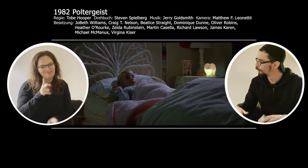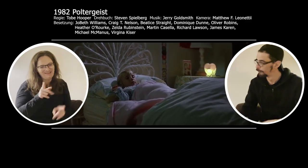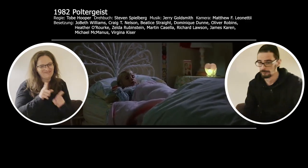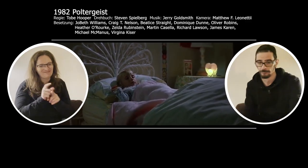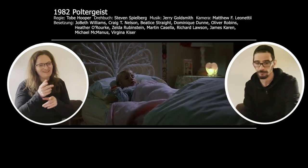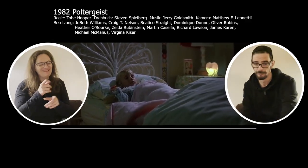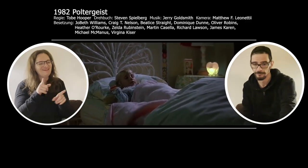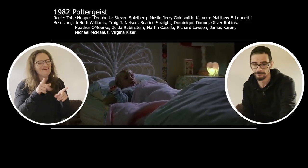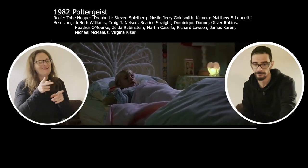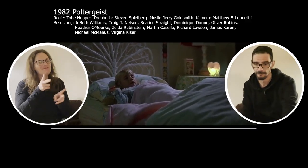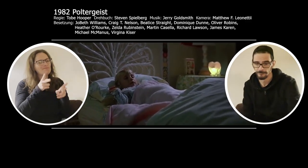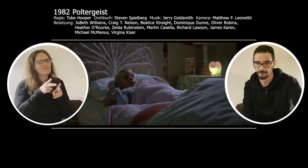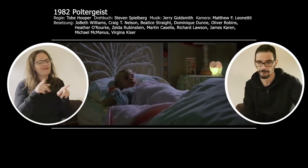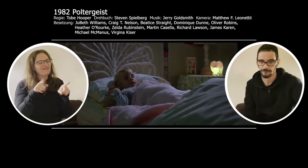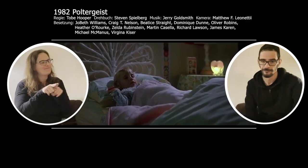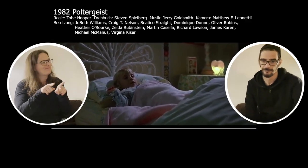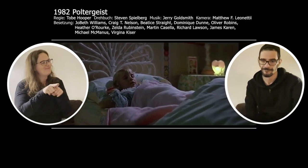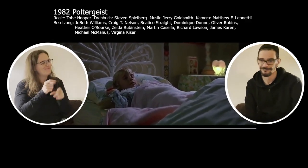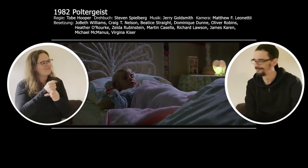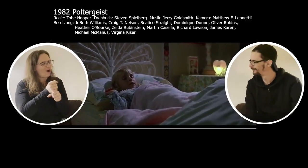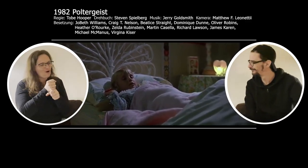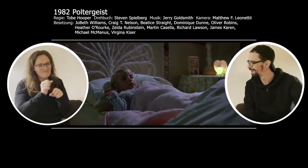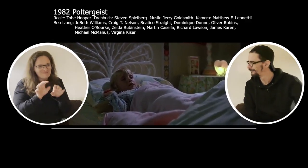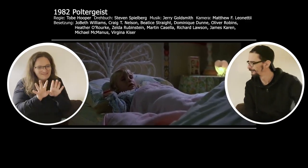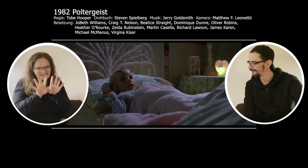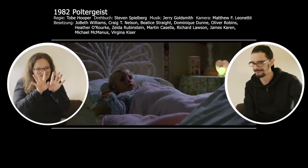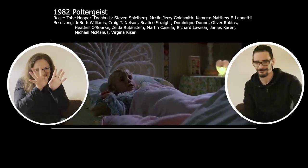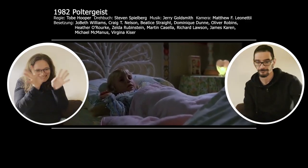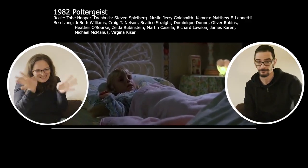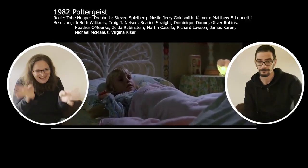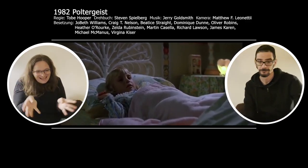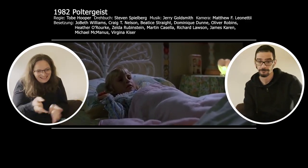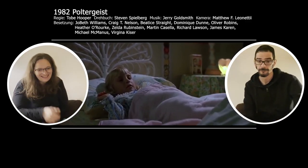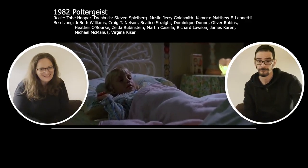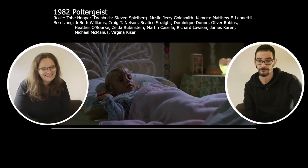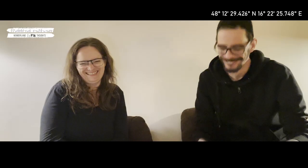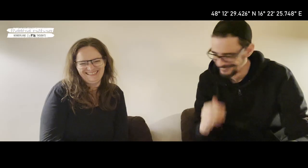The backrest looks like a tree and the branches extend.